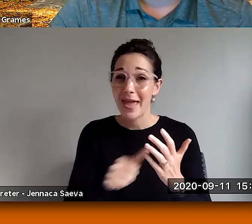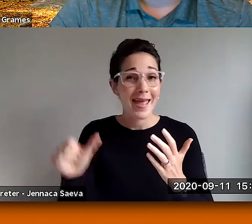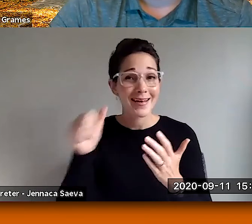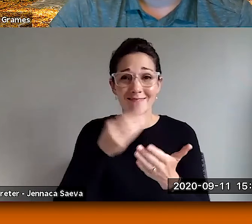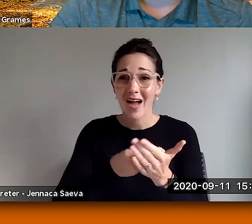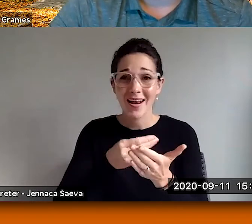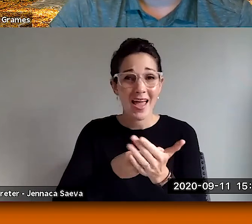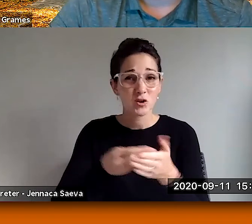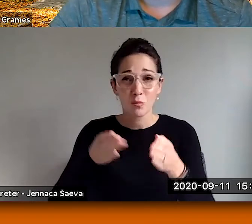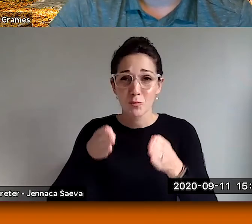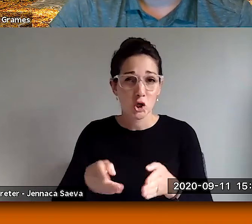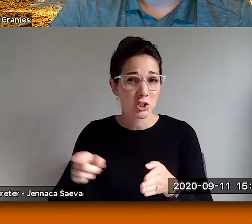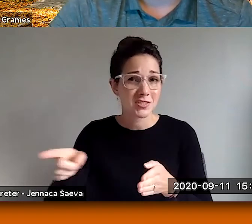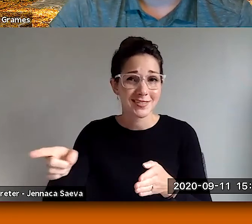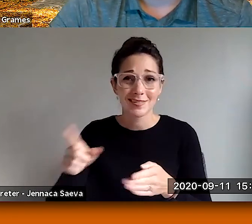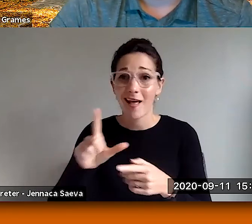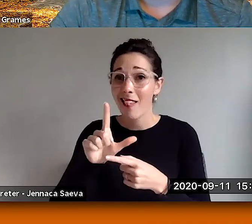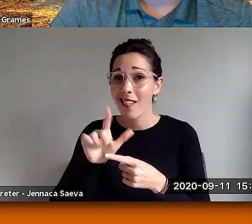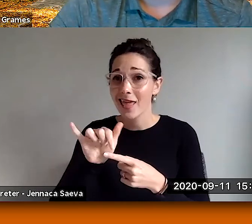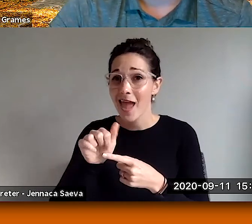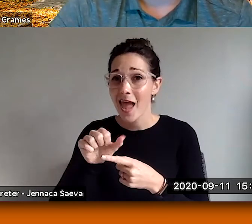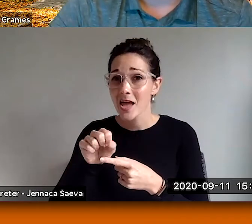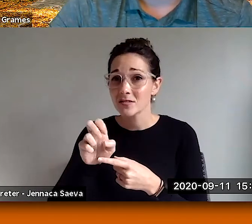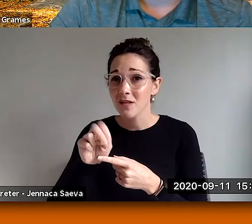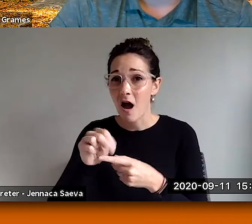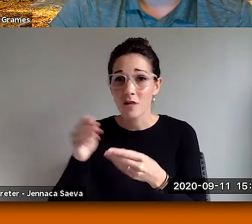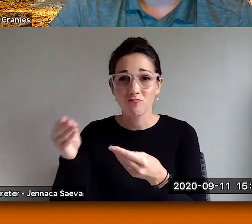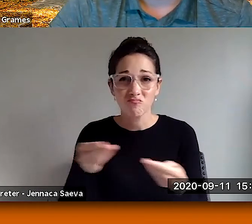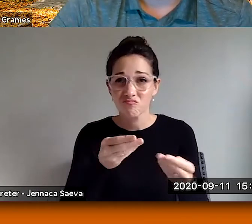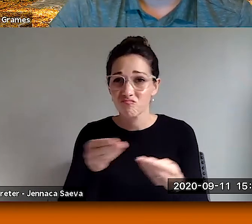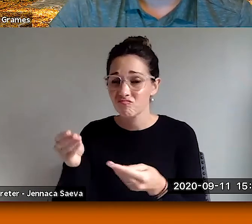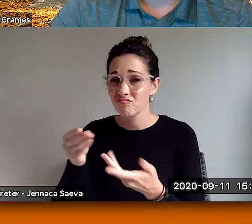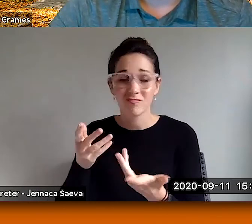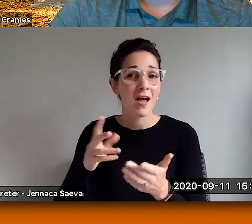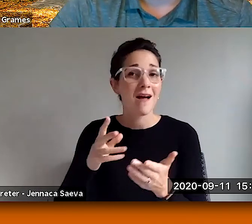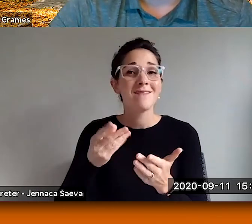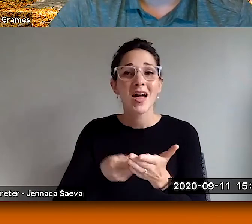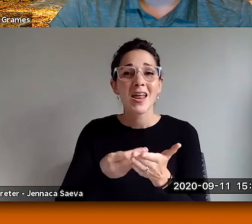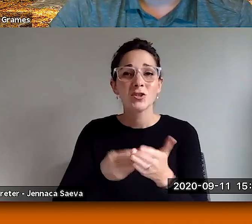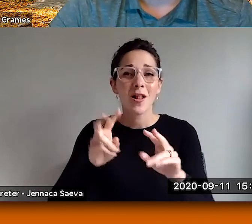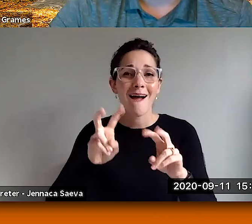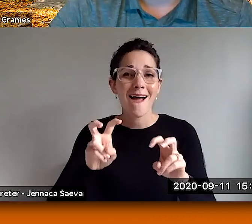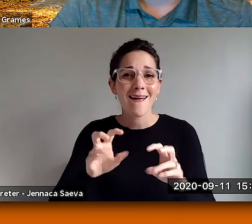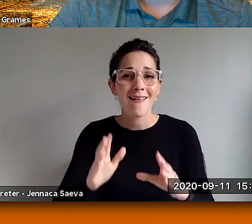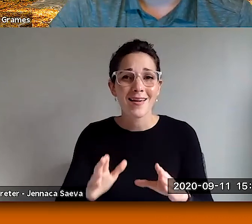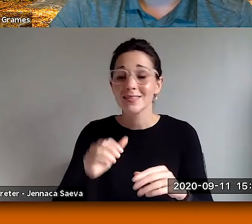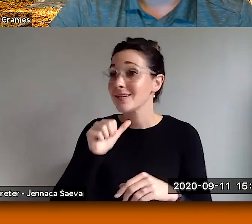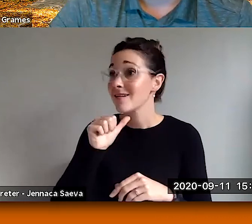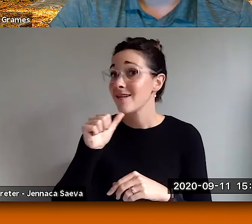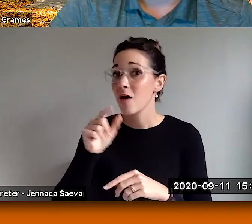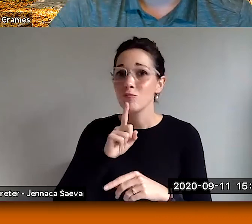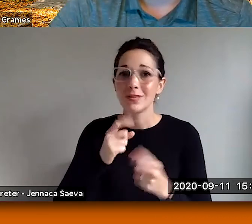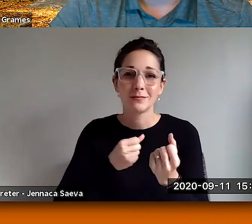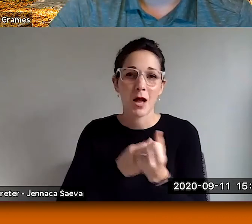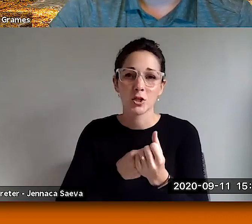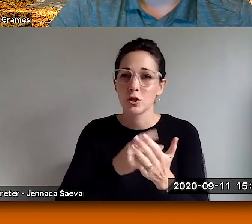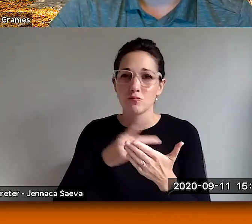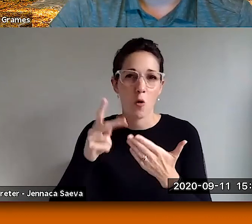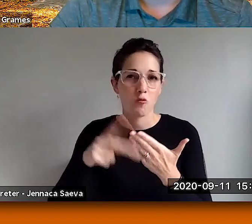So sometimes that's just a financial analyst, not necessarily a sponsored program accounting person.